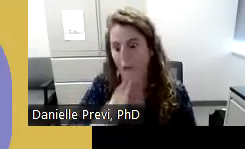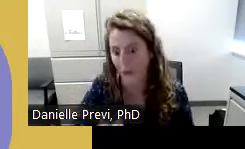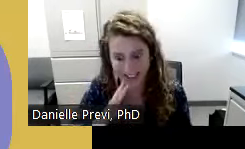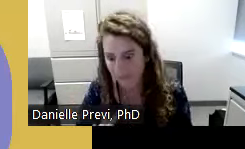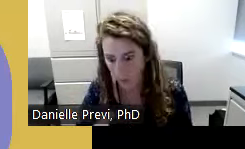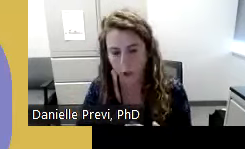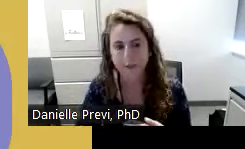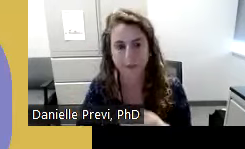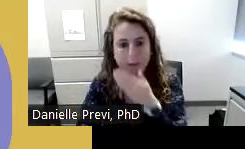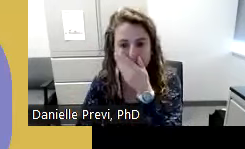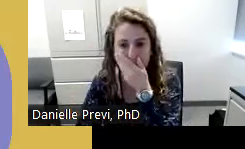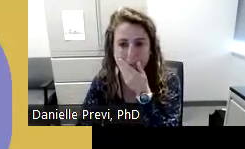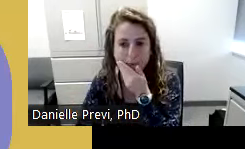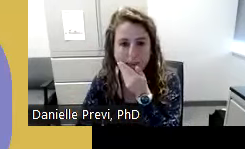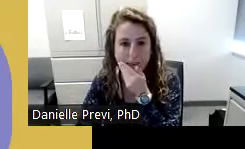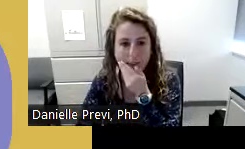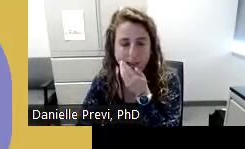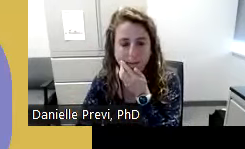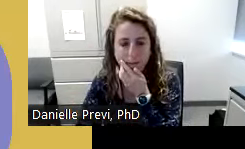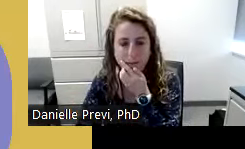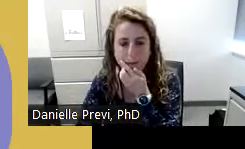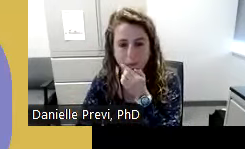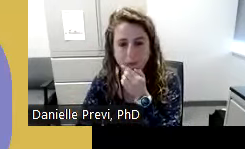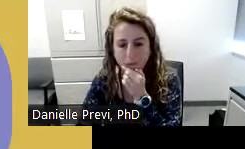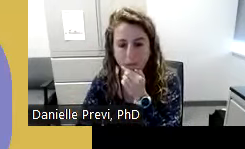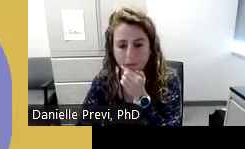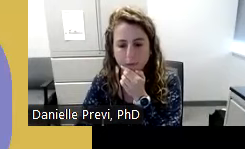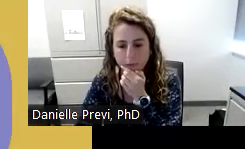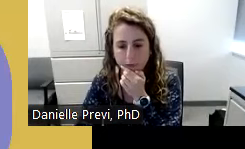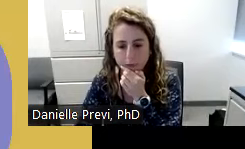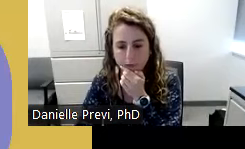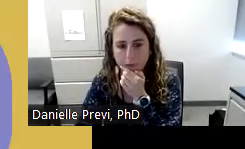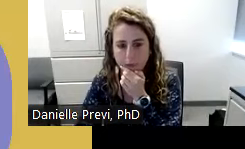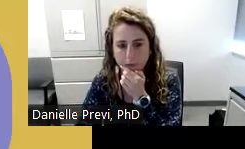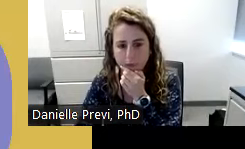intervention services were then not initiated until sometimes three or four years of age.